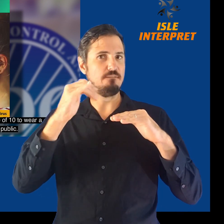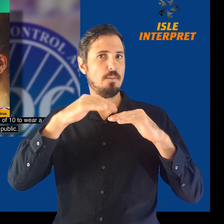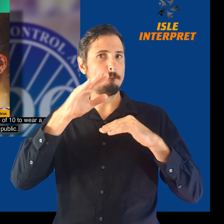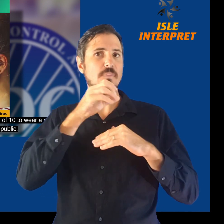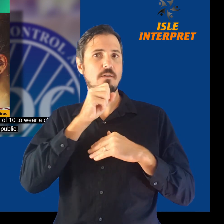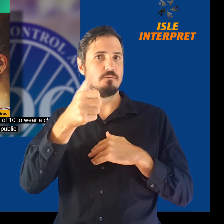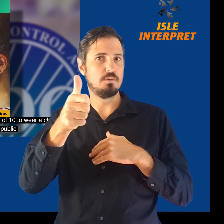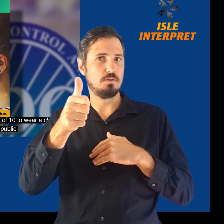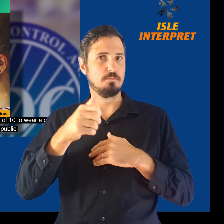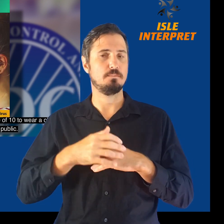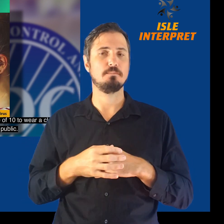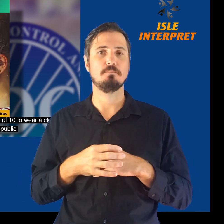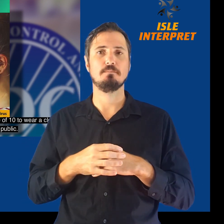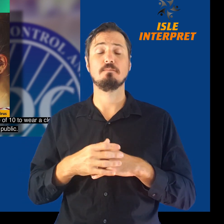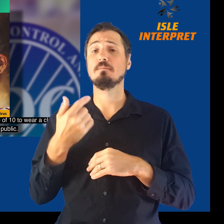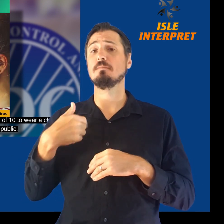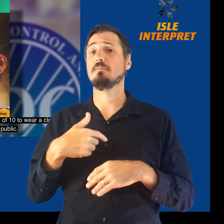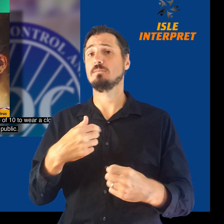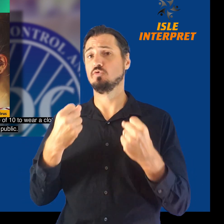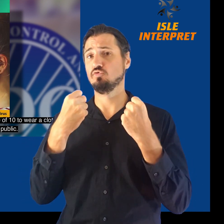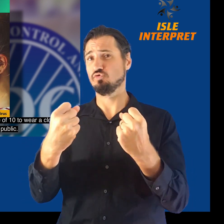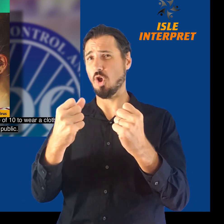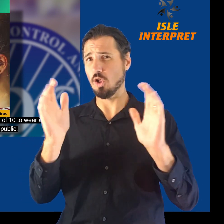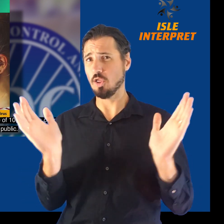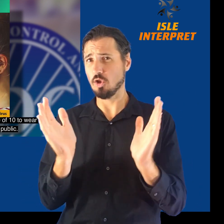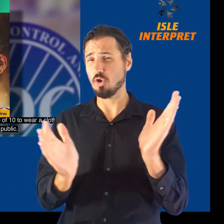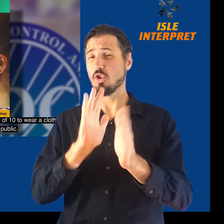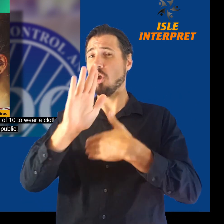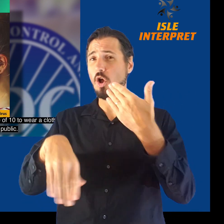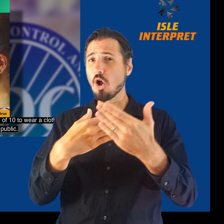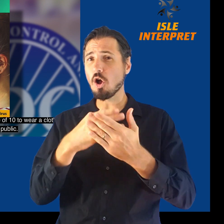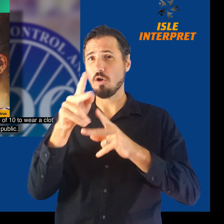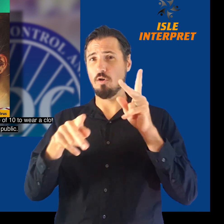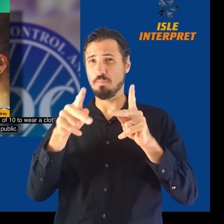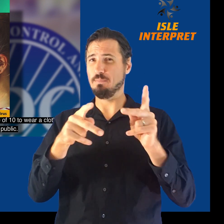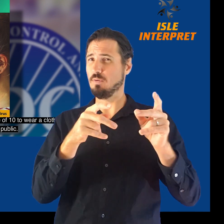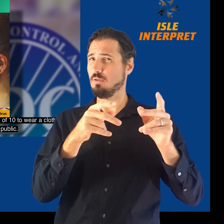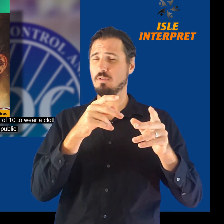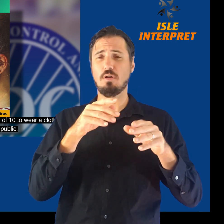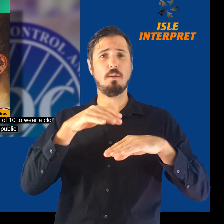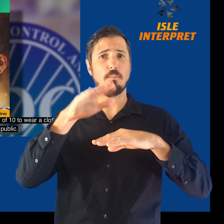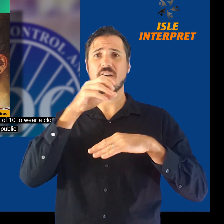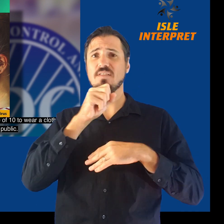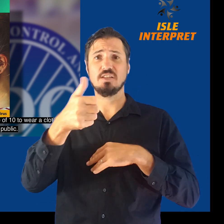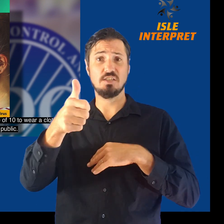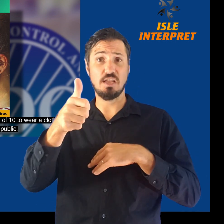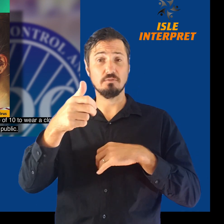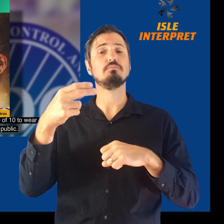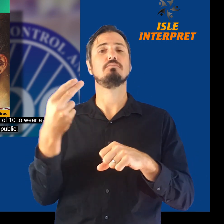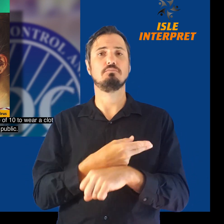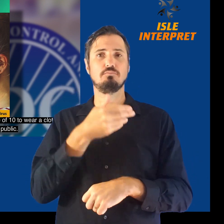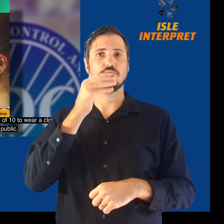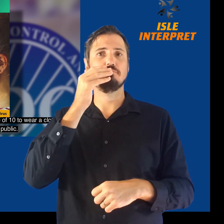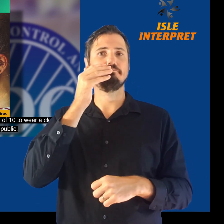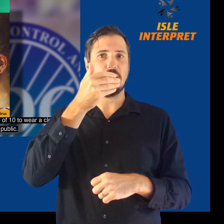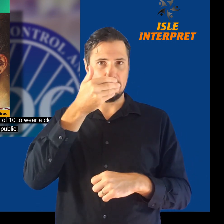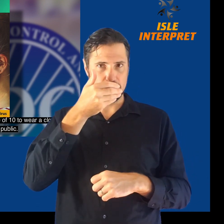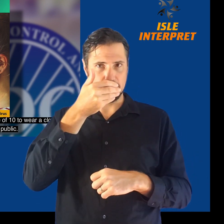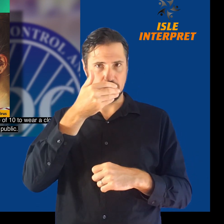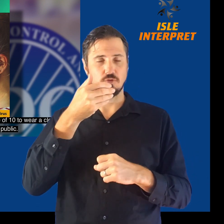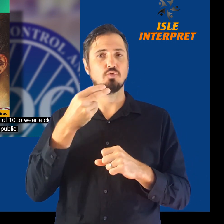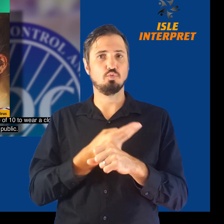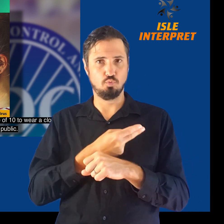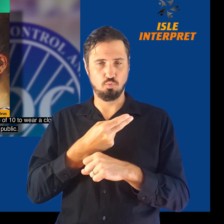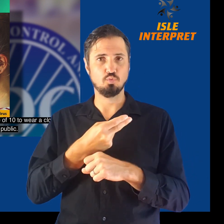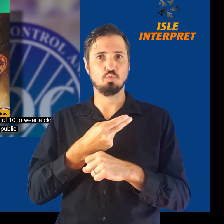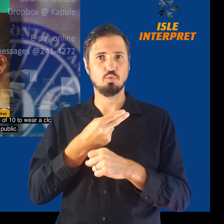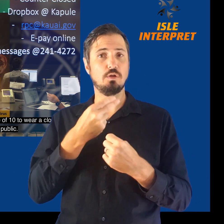Additionally, we strongly encourage ALL INDIVIDUALS over the age of 10 to wear a cloth mask or face covering anytime you are outside in the public.